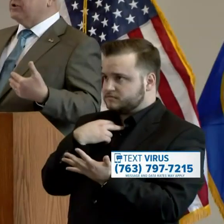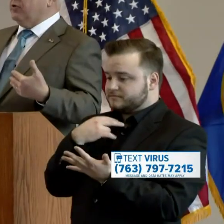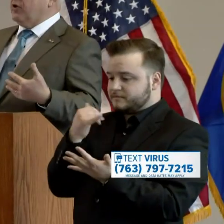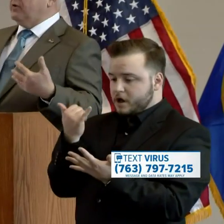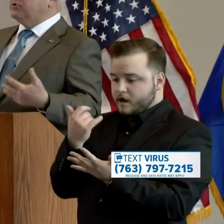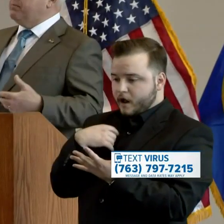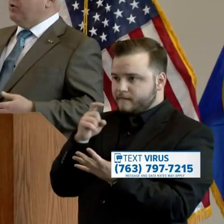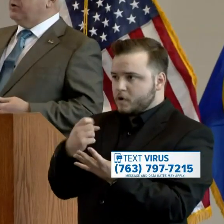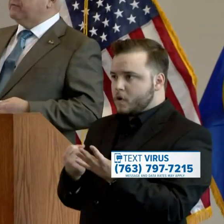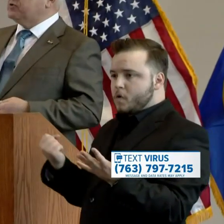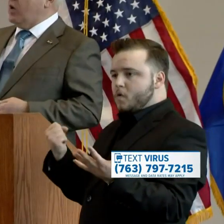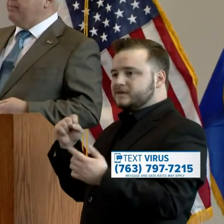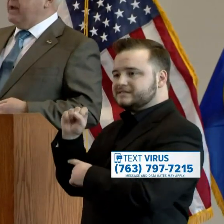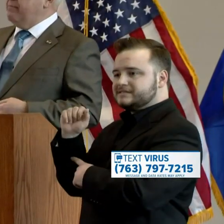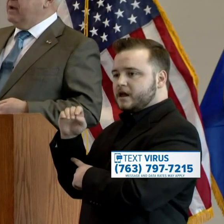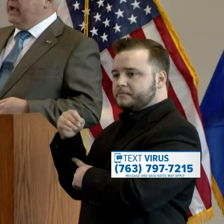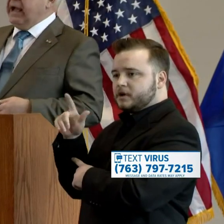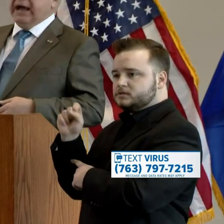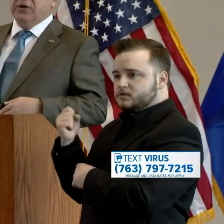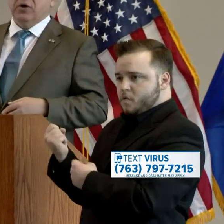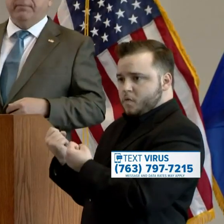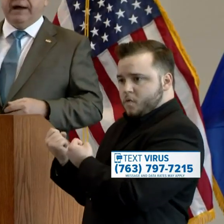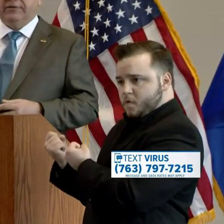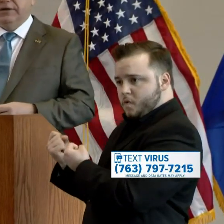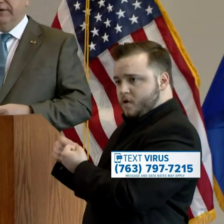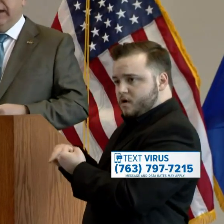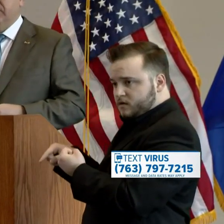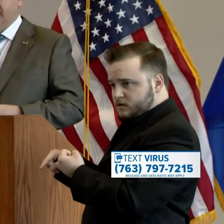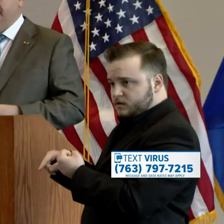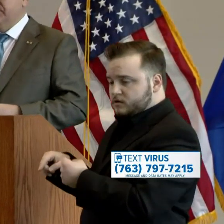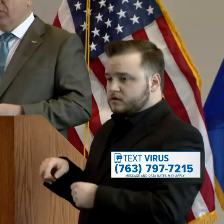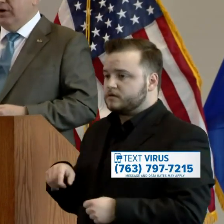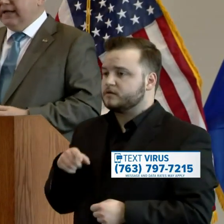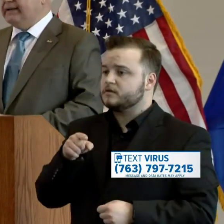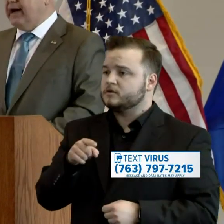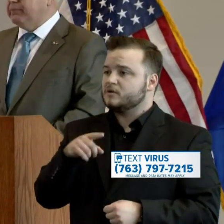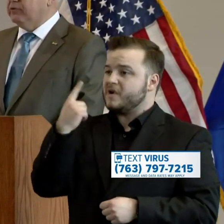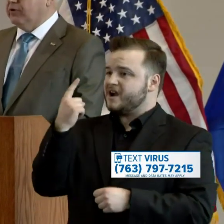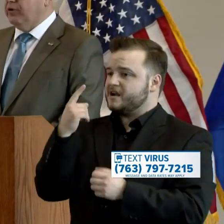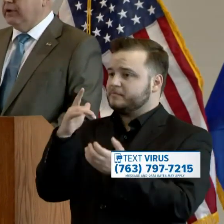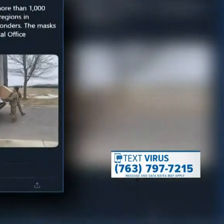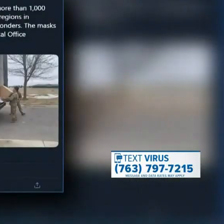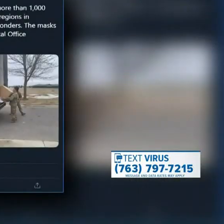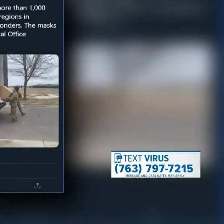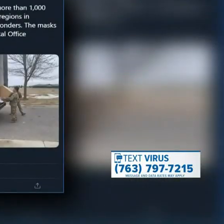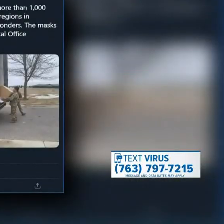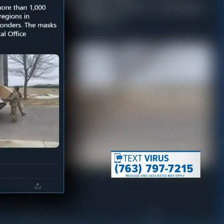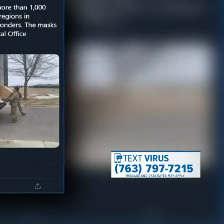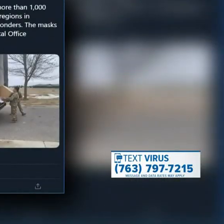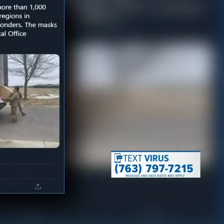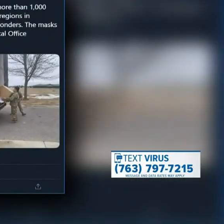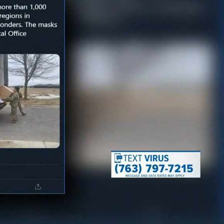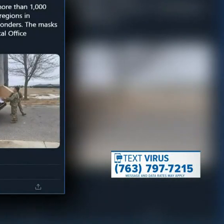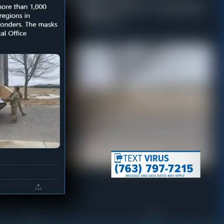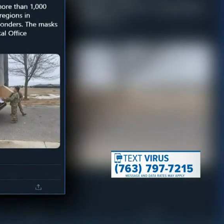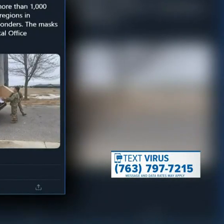BASICALLY ZERO. I BASICALLY ZERO. I WATCHED BASICALLY ZERO. I WATCHED A BASICALLY ZERO. I WATCHED A NEWS BASICALLY ZERO. I WATCHED A NEWS CONFERENCE I WATCHED A NEWS CONFERENCE I WATCHED A NEWS CONFERENCE THAT I WATCHED A NEWS CONFERENCE THAT SAID I WATCHED A NEWS CONFERENCE THAT SAID WE I WATCHED A NEWS CONFERENCE THAT SAID WE HAVE I WATCHED A NEWS CONFERENCE THAT SAID WE HAVE TESTING THAT SAID WE HAVE TESTING THAT SAID WE HAVE TESTING CAPACITY, THAT SAID WE HAVE TESTING CAPACITY, I'M THAT SAID WE HAVE TESTING CAPACITY, I'M TELLING THAT SAID WE HAVE TESTING CAPACITY, I'M TELLING YOU, THAT SAID WE HAVE TESTING CAPACITY, I'M TELLING YOU, WE CAPACITY, I'M TELLING YOU, WE CAPACITY, I'M TELLING YOU, WE DO CAPACITY, I'M TELLING YOU, WE DO NOT. DO NOT. DO NOT. WE DO NOT. WE HAVE DO NOT. WE HAVE PEOPLE DO NOT. WE HAVE PEOPLE THAT DO NOT. WE HAVE PEOPLE THAT WERE DO NOT. WE HAVE PEOPLE THAT WERE IN DO NOT. WE HAVE PEOPLE THAT WERE IN THE WE HAVE PEOPLE THAT WERE IN THE WE HAVE PEOPLE THAT WERE IN THE SITUATION WE HAVE PEOPLE THAT WERE IN THE SITUATION WHERE WE HAVE PEOPLE THAT WERE IN THE SITUATION WHERE A WE HAVE PEOPLE THAT WERE IN THE SITUATION WHERE A MEDICAL SITUATION WHERE A MEDICAL SITUATION WHERE A MEDICAL PROFESSIONAL SITUATION WHERE A MEDICAL PROFESSIONAL THOUGHT SITUATION WHERE A MEDICAL PROFESSIONAL THOUGHT IT SITUATION WHERE A MEDICAL PROFESSIONAL THOUGHT IT WAS PROFESSIONAL THOUGHT IT WAS PROFESSIONAL THOUGHT IT WAS IMPORTANT PROFESSIONAL THOUGHT IT WAS IMPORTANT TO PROFESSIONAL THOUGHT IT WAS IMPORTANT TO SWAB PROFESSIONAL THOUGHT IT WAS IMPORTANT TO SWAB THEM,